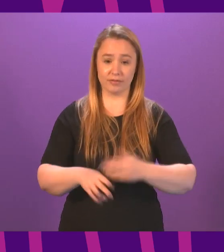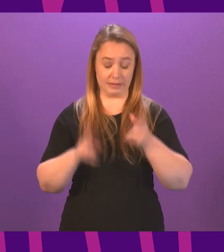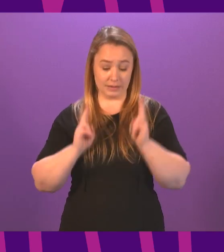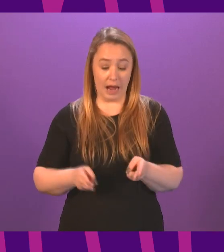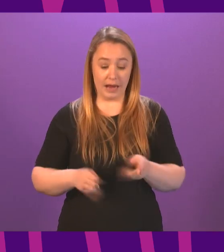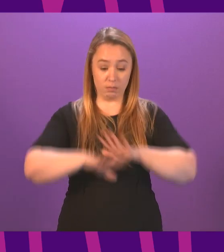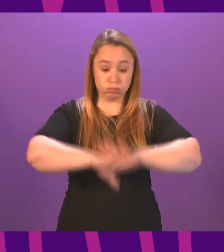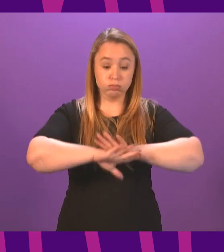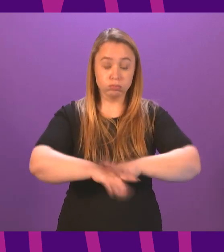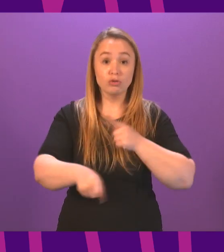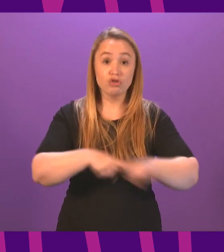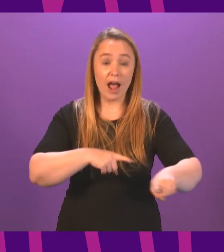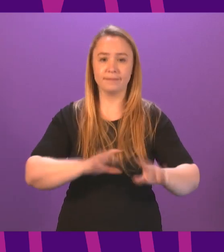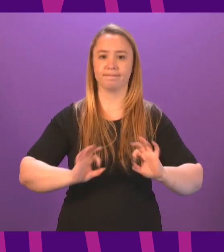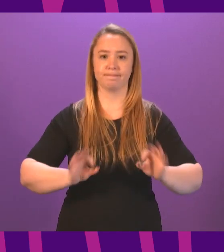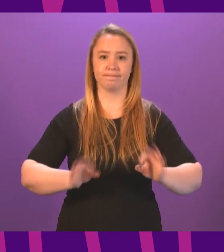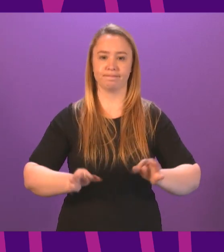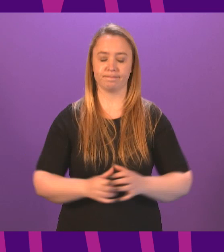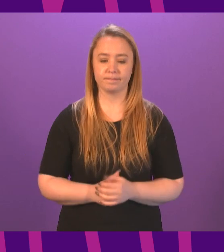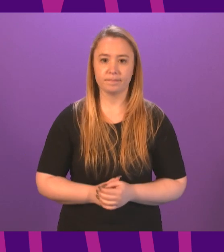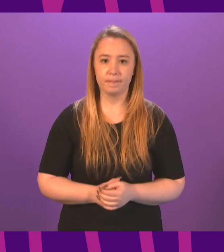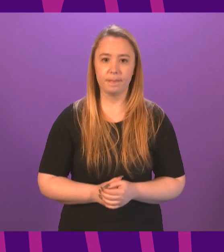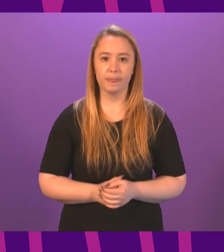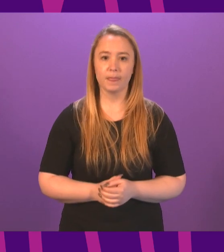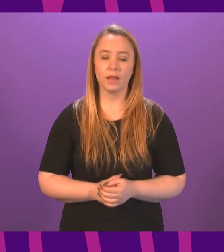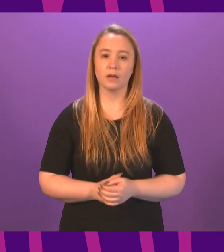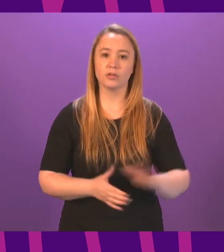the First Minister agree today to do that? Will the Scottish Government also agree to